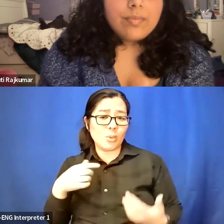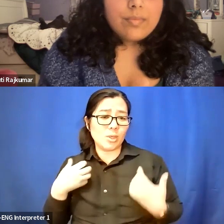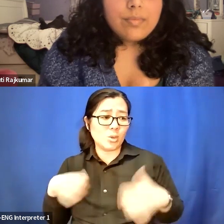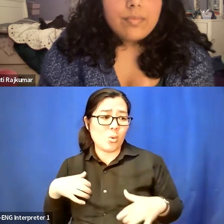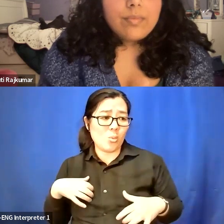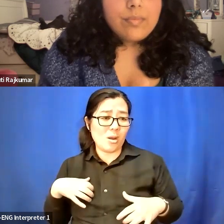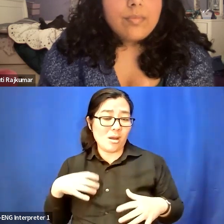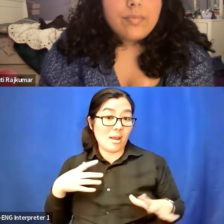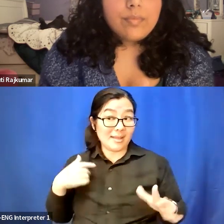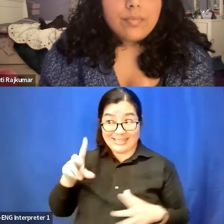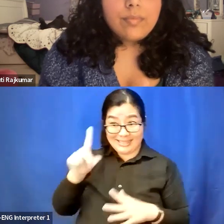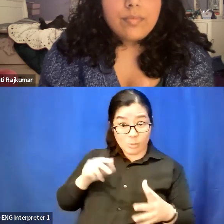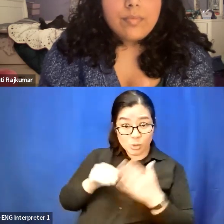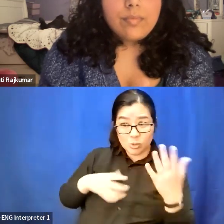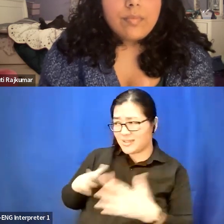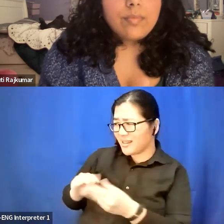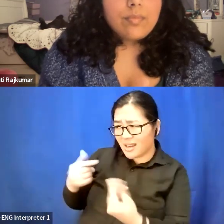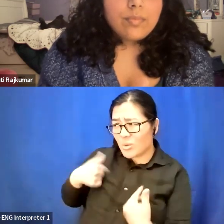and potentially risk our lives in a fire.